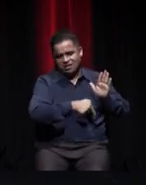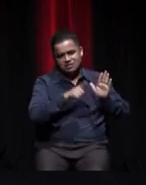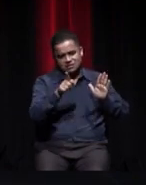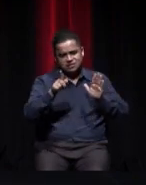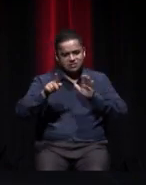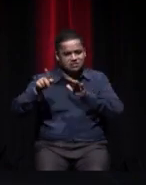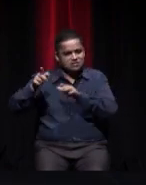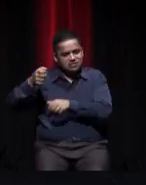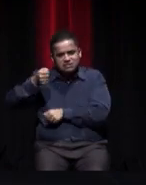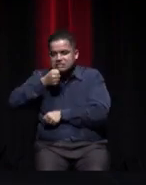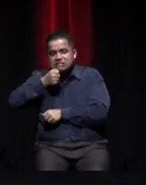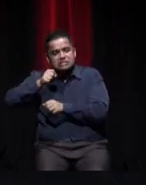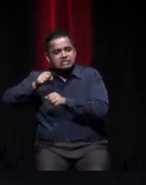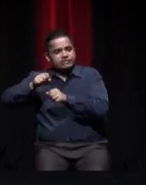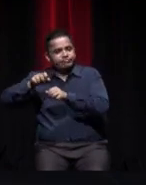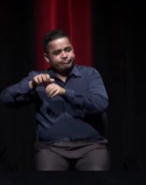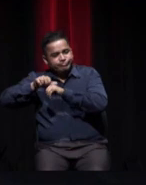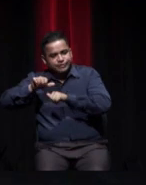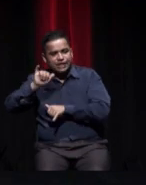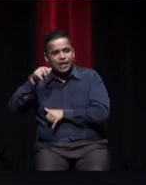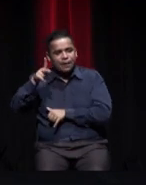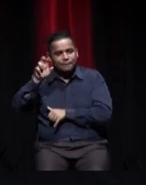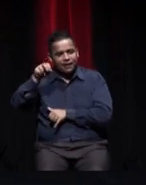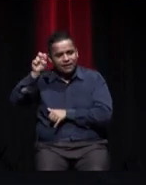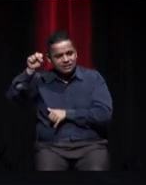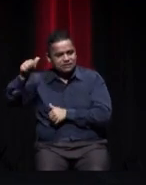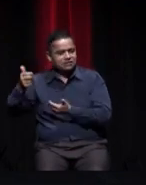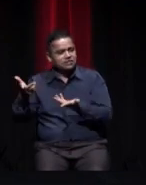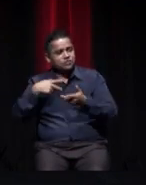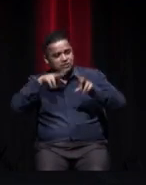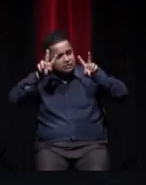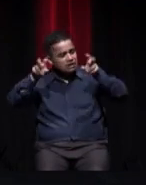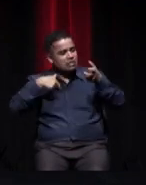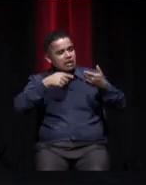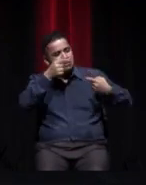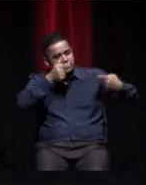This question should be subject of the journalistic debates.